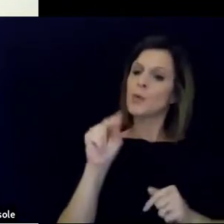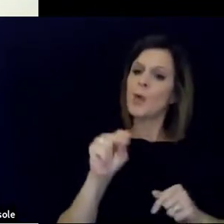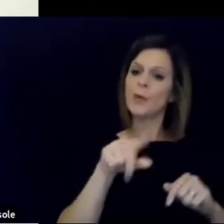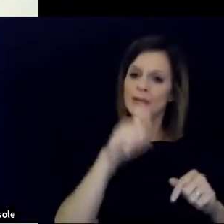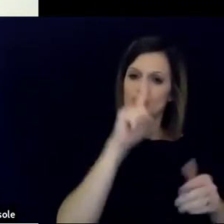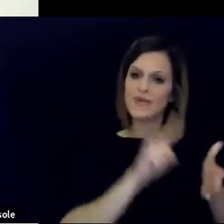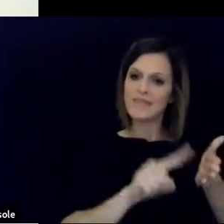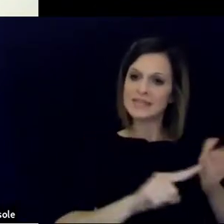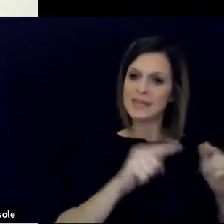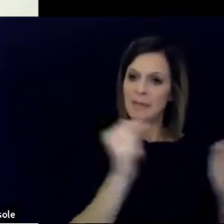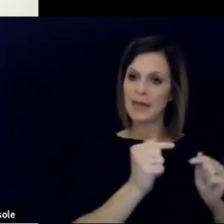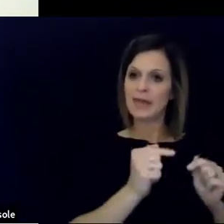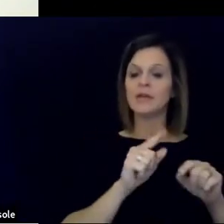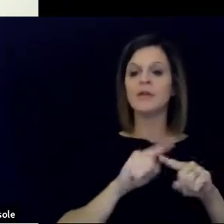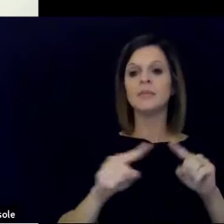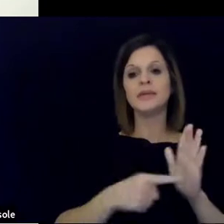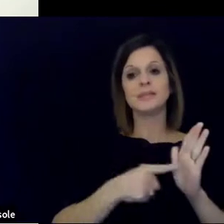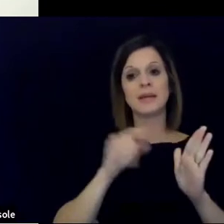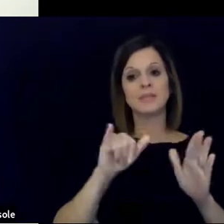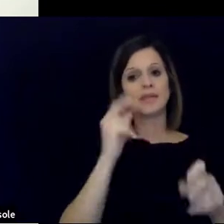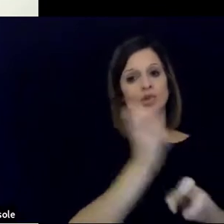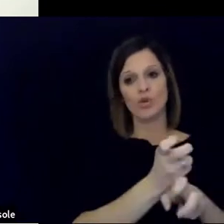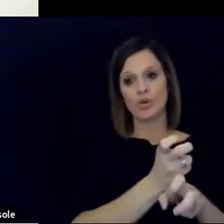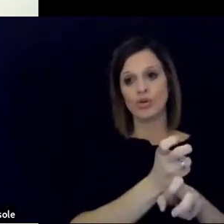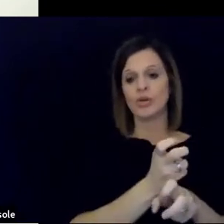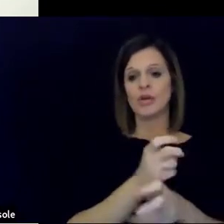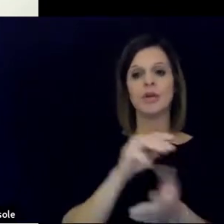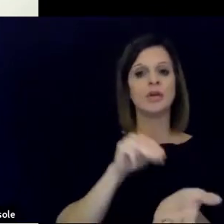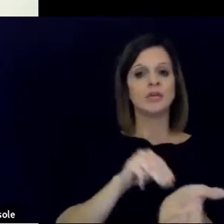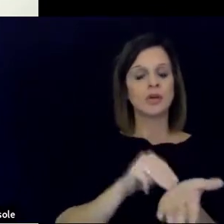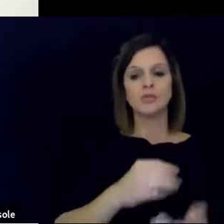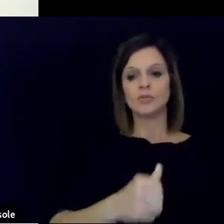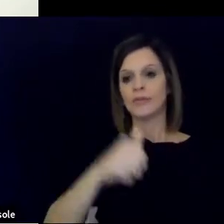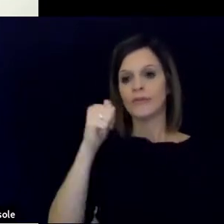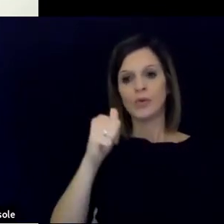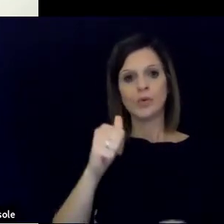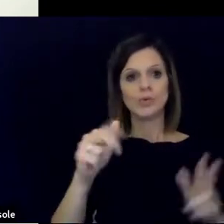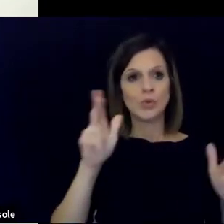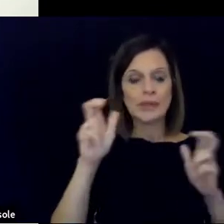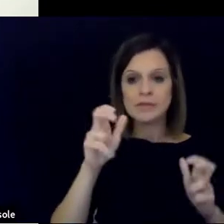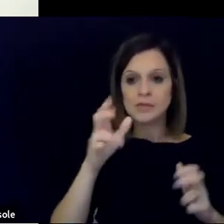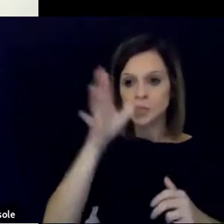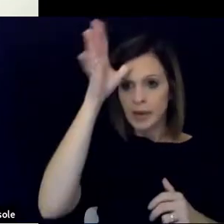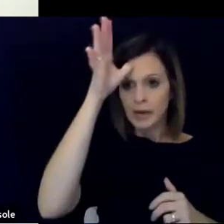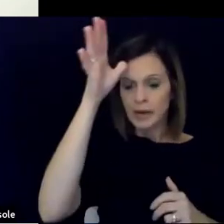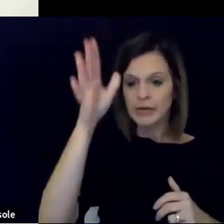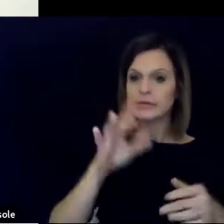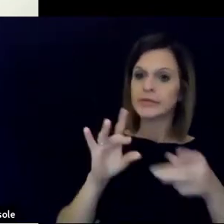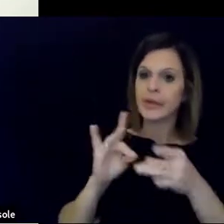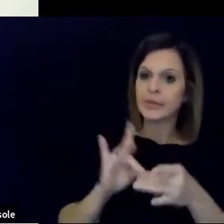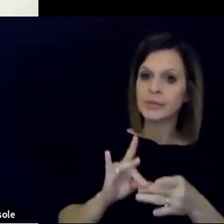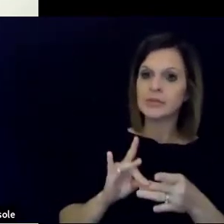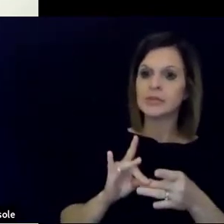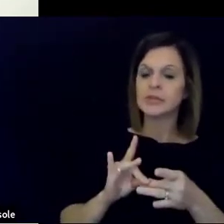And sometimes, that's hard, you know, doctors who refuse to listen to the parent about the pain their kid was experiencing. You know, they finally found the right doctor,